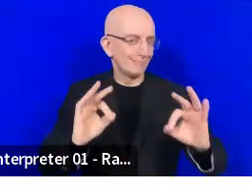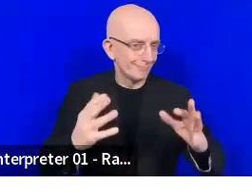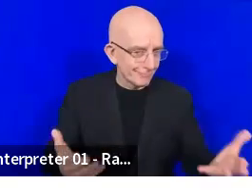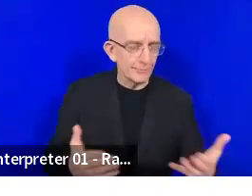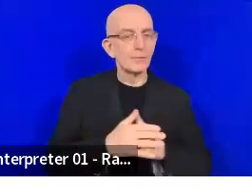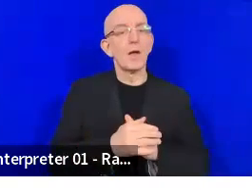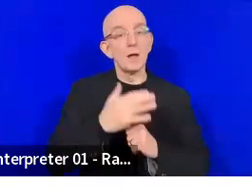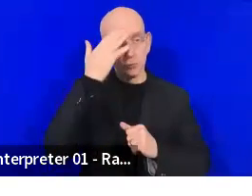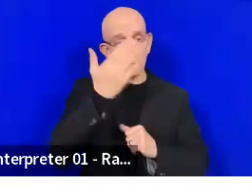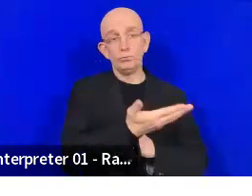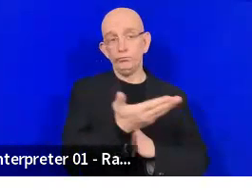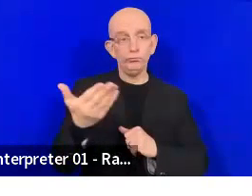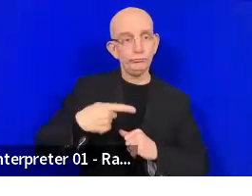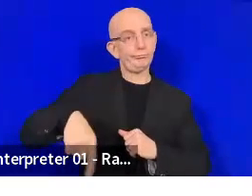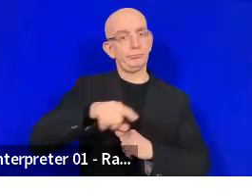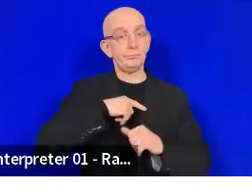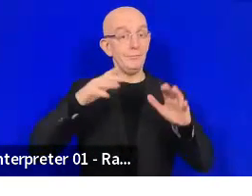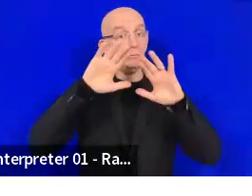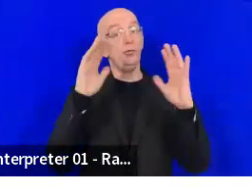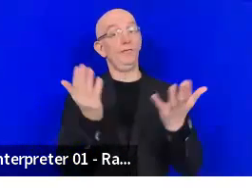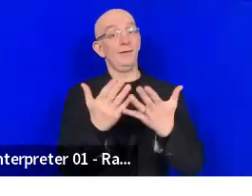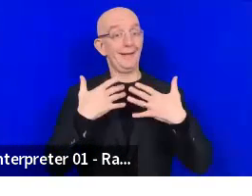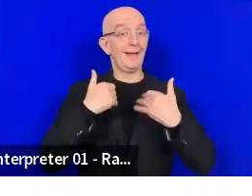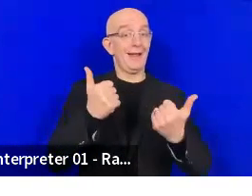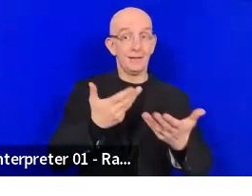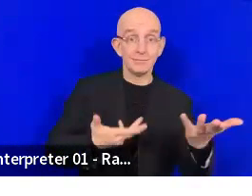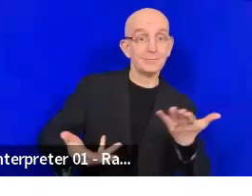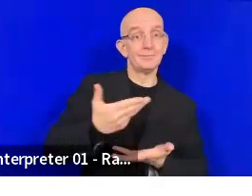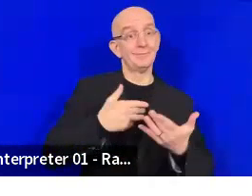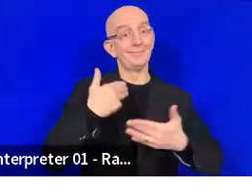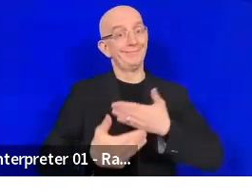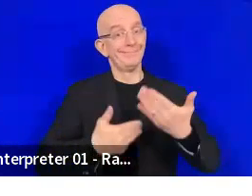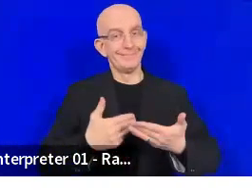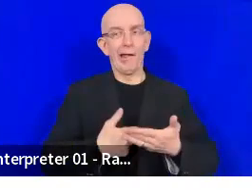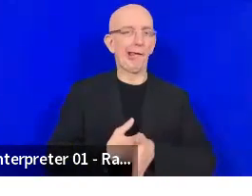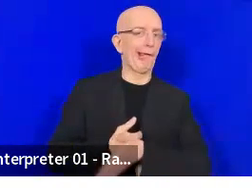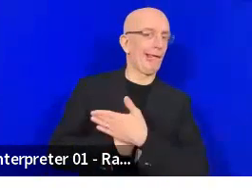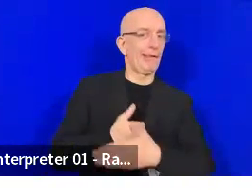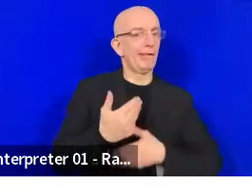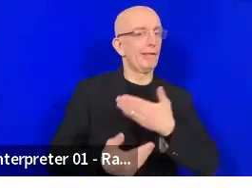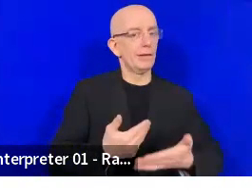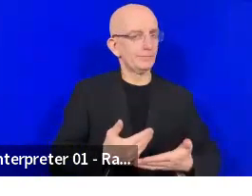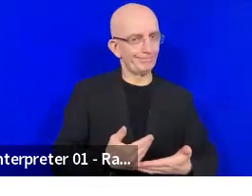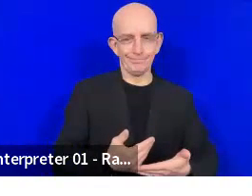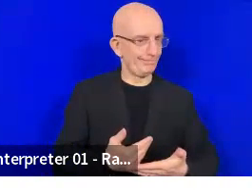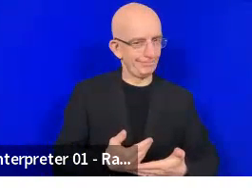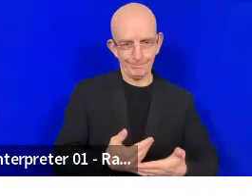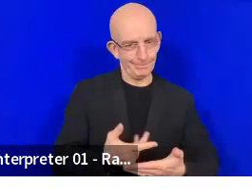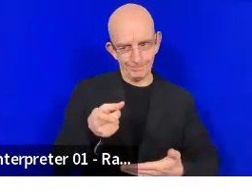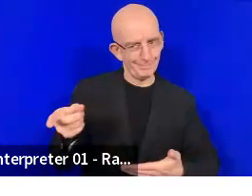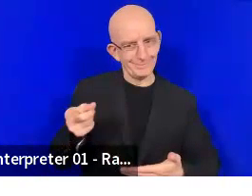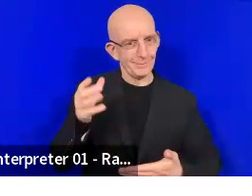no one behind if women and other groups are being left behind, including in the leadership